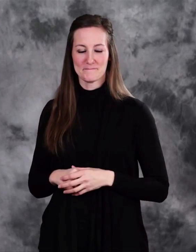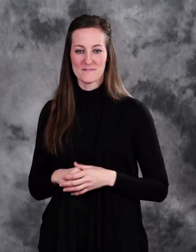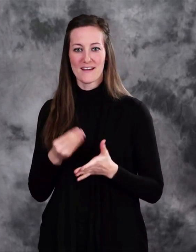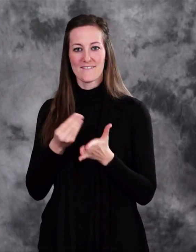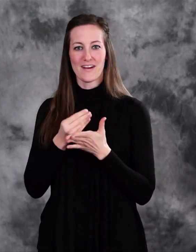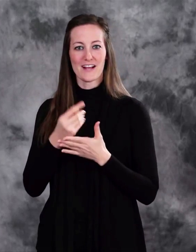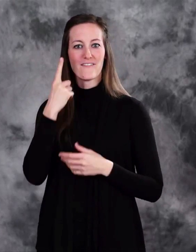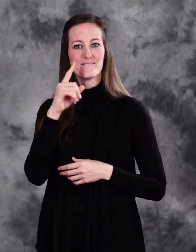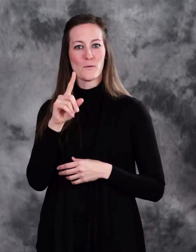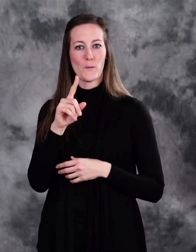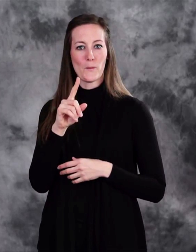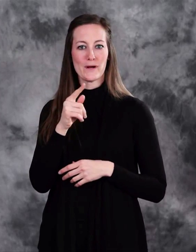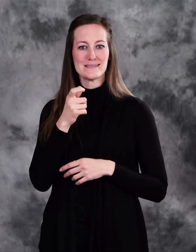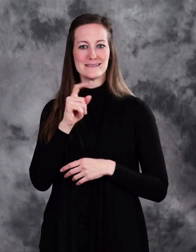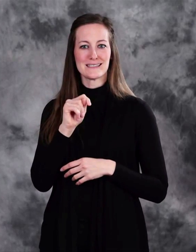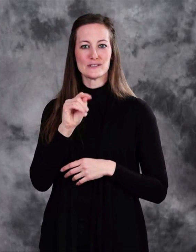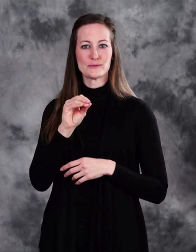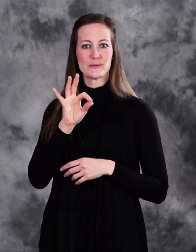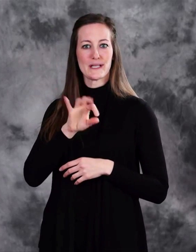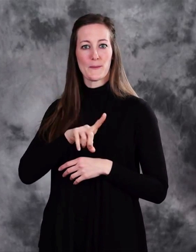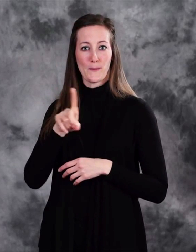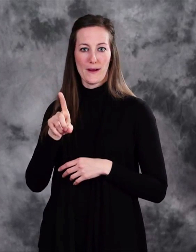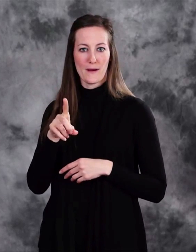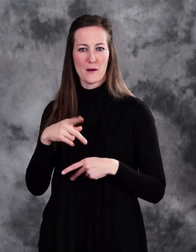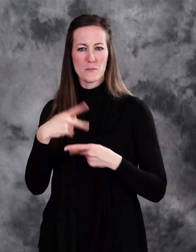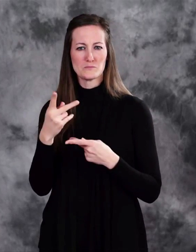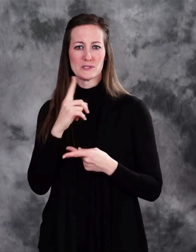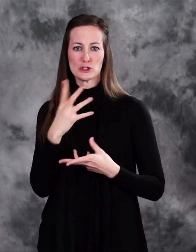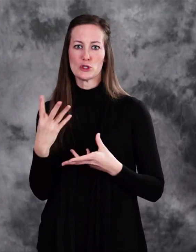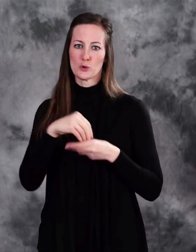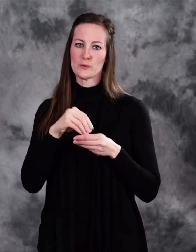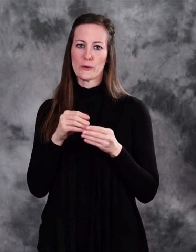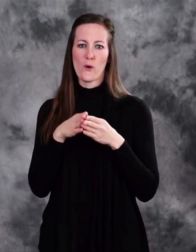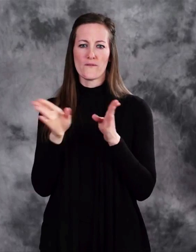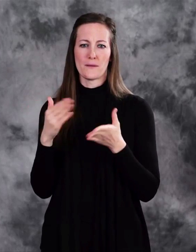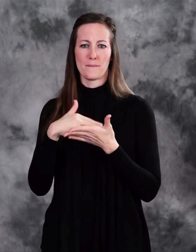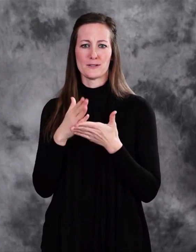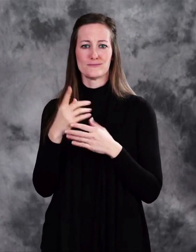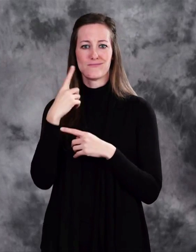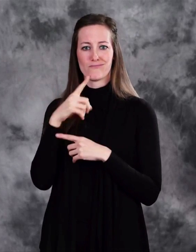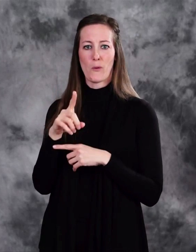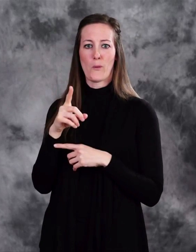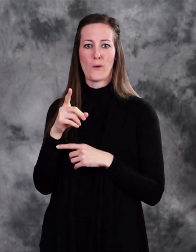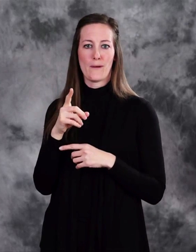Funding for the Text-to-911 proposal is included in the overall budget bill